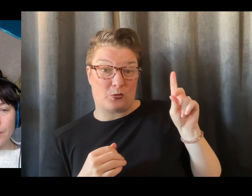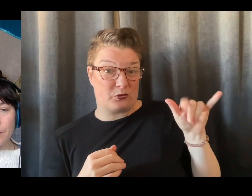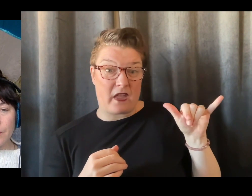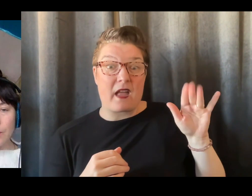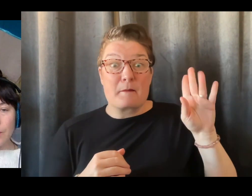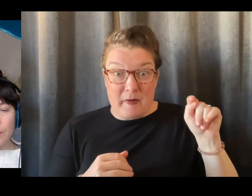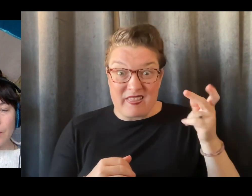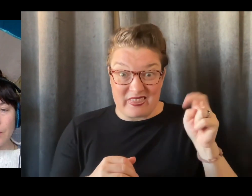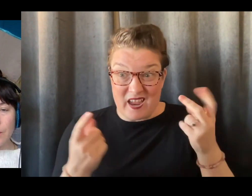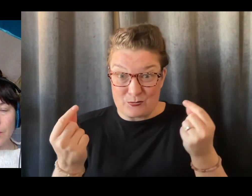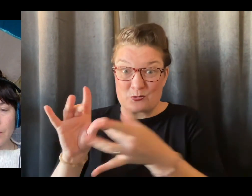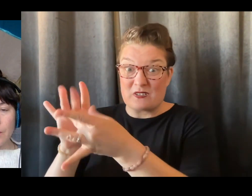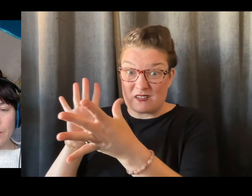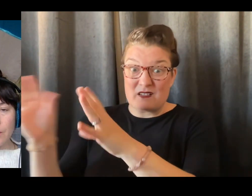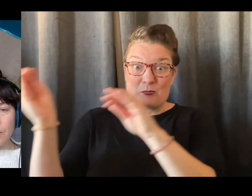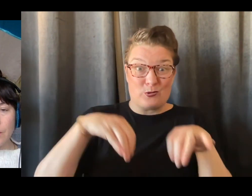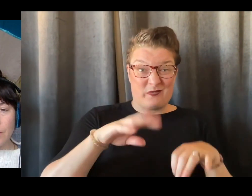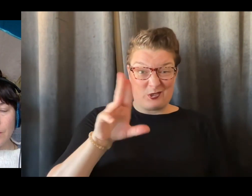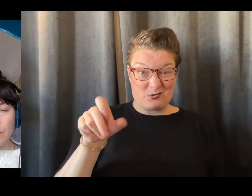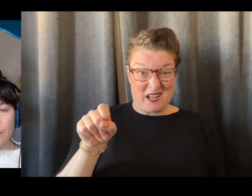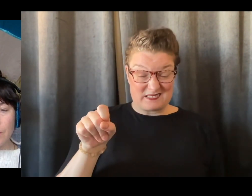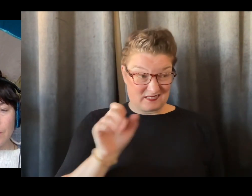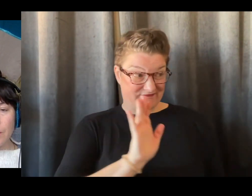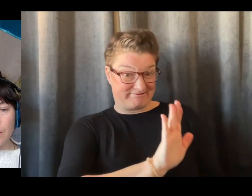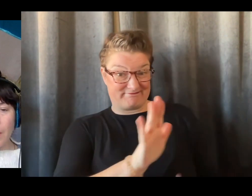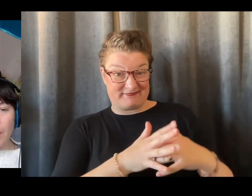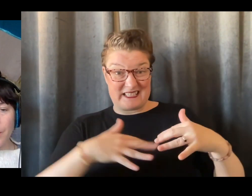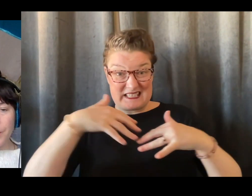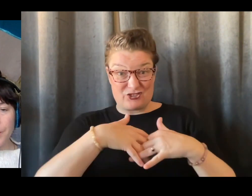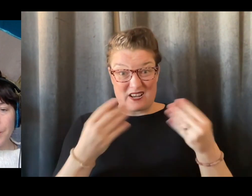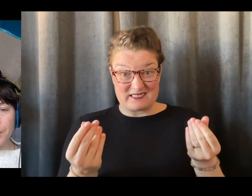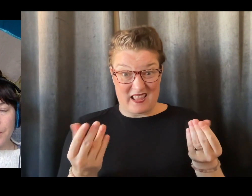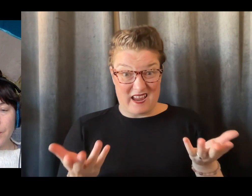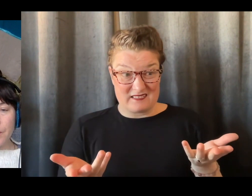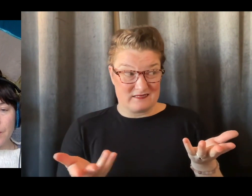not, which is Indigenous land. Mm-hmm. Yeah. So do we colonize there? Do we colonize here?